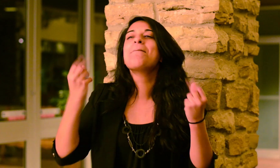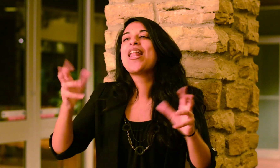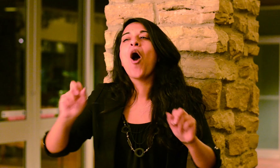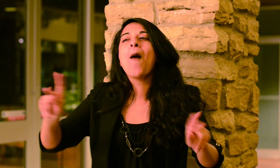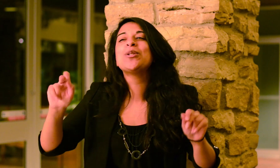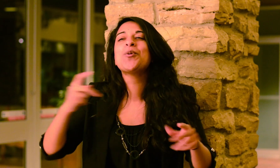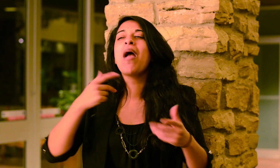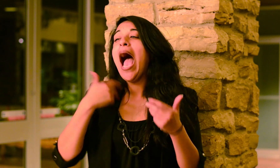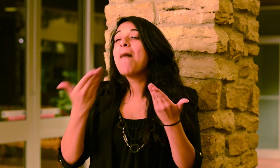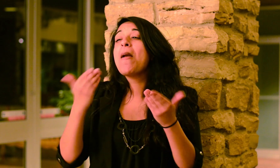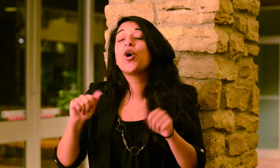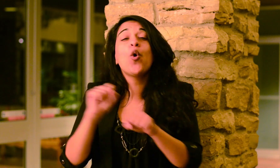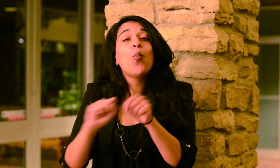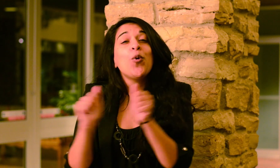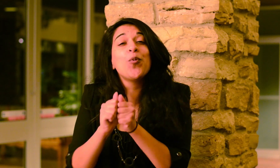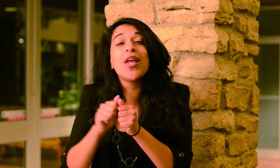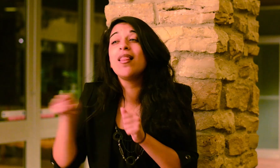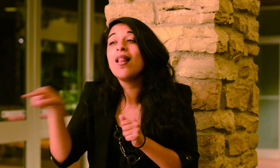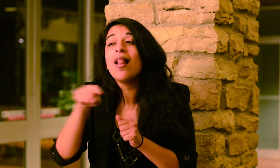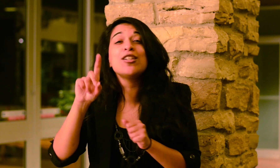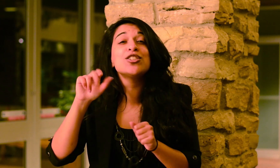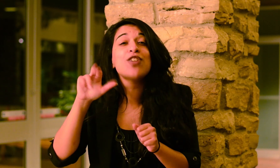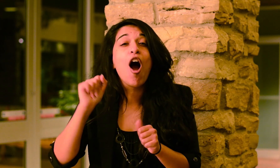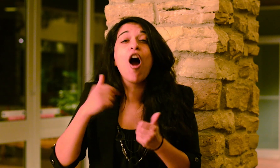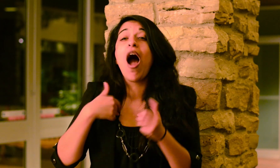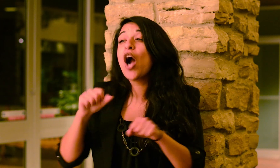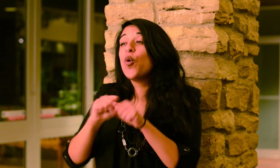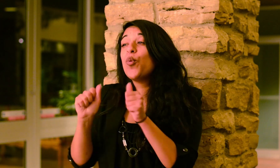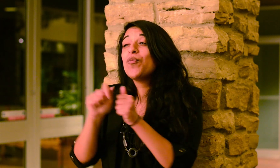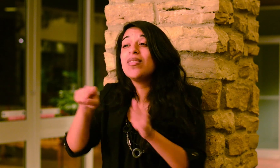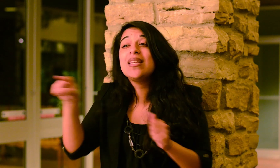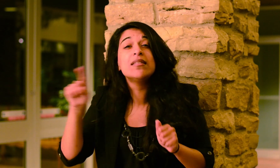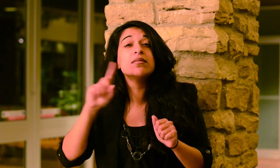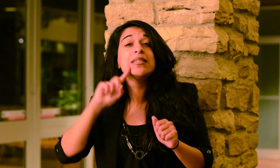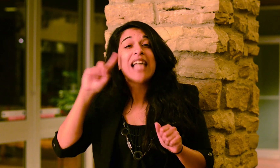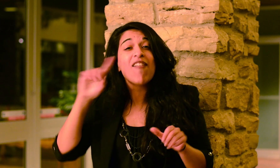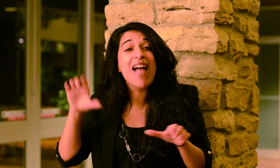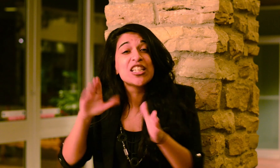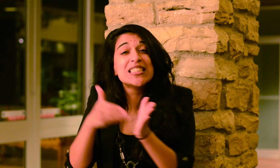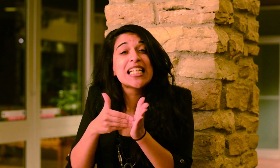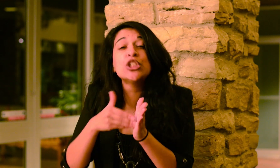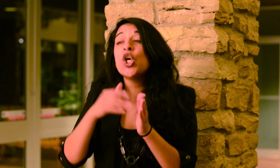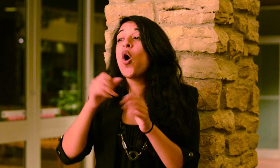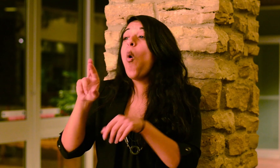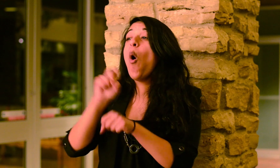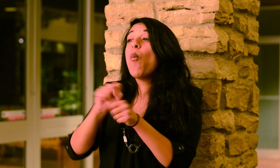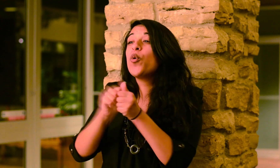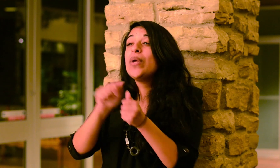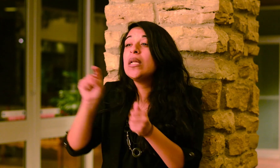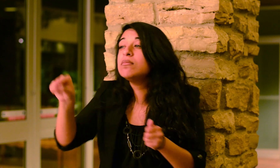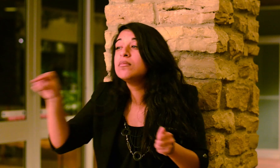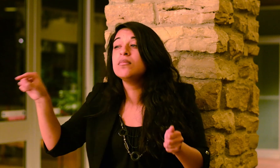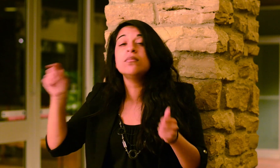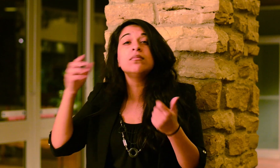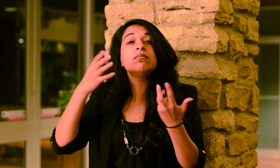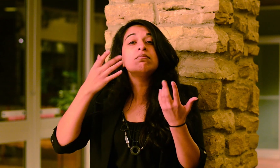I looked forward to the multiple opportunities to work with entities like DARS, Deaf Action Center among others